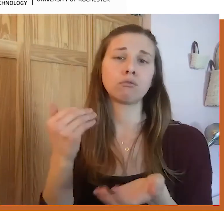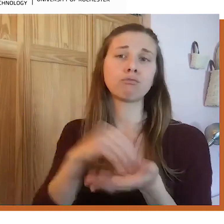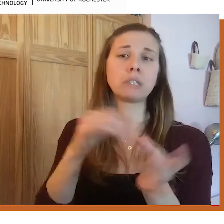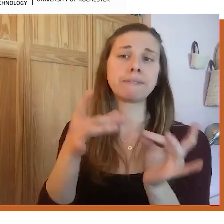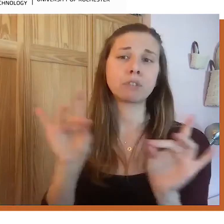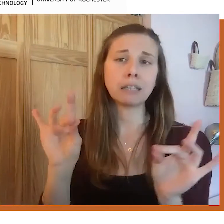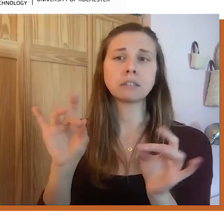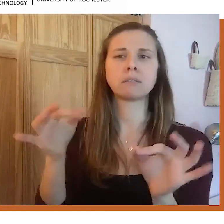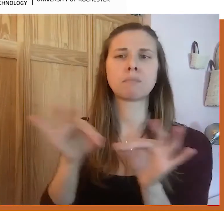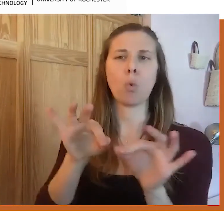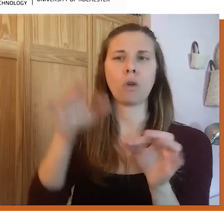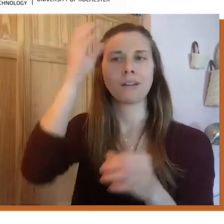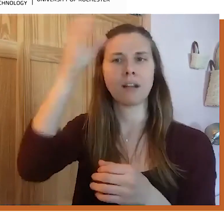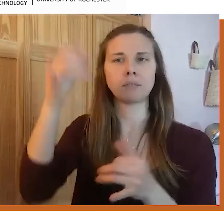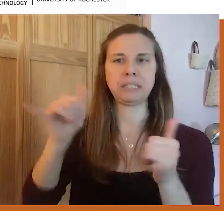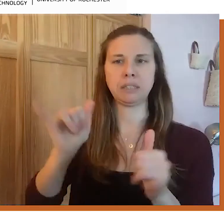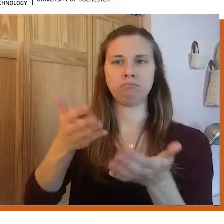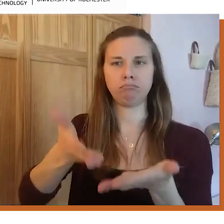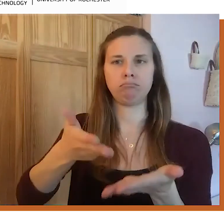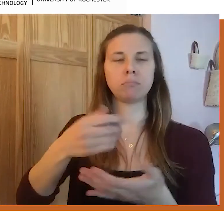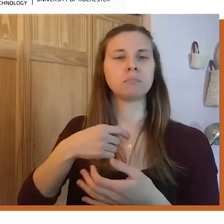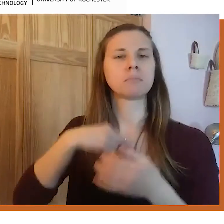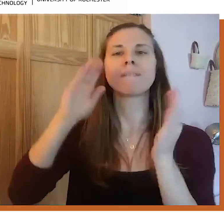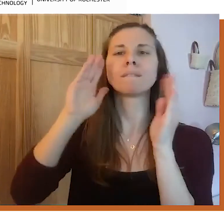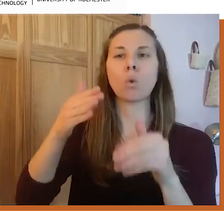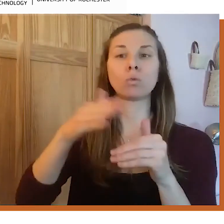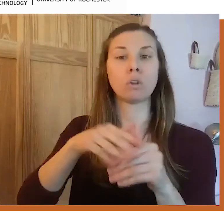It could be rephrased, but important is the concept.